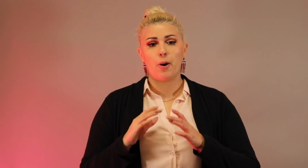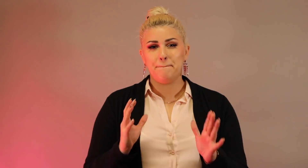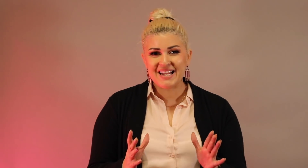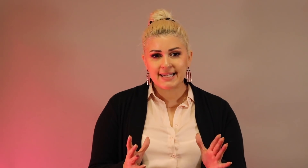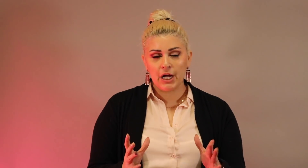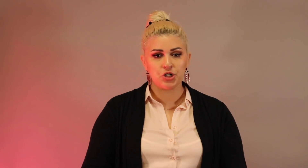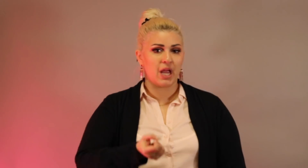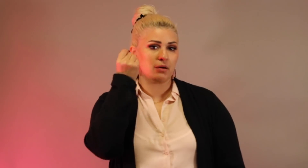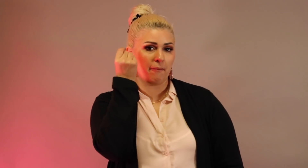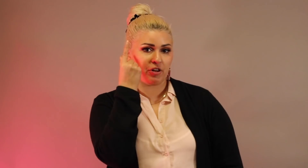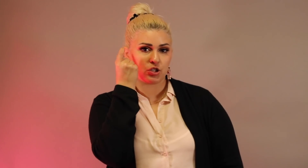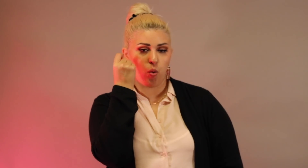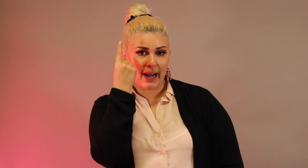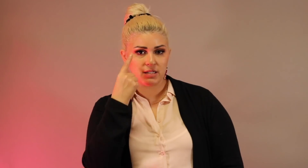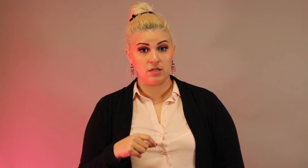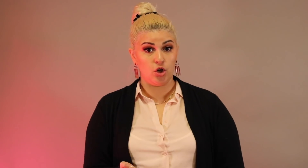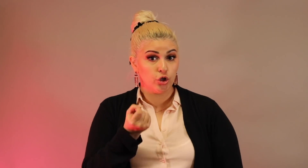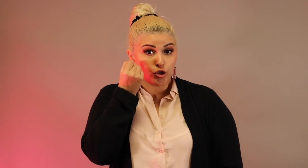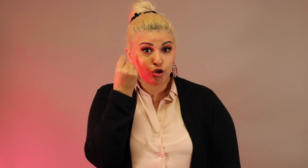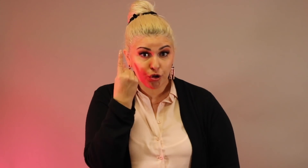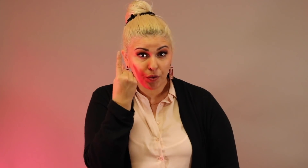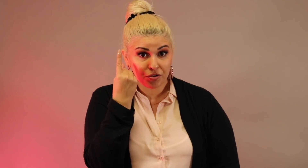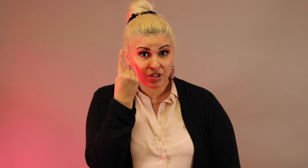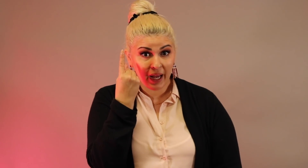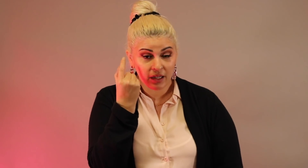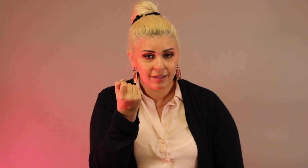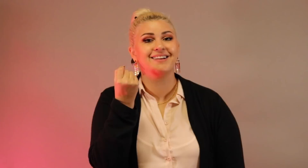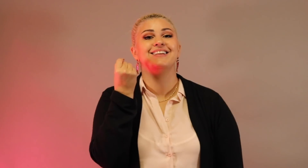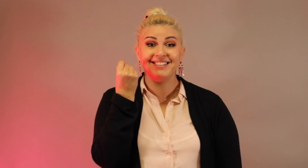So basic understand, flip twice. Do you understand?